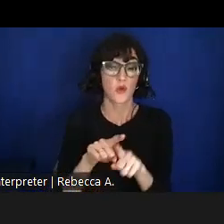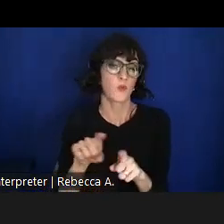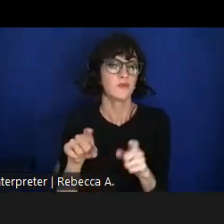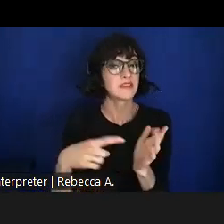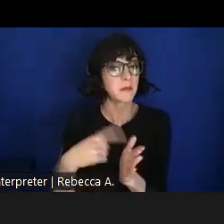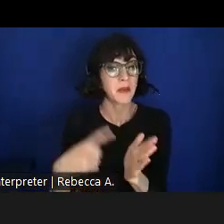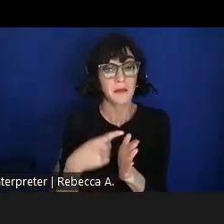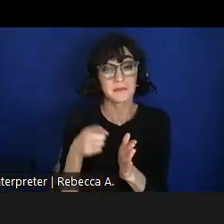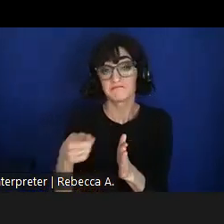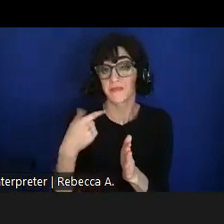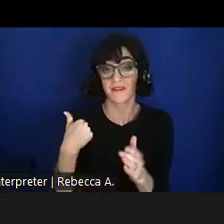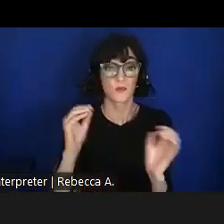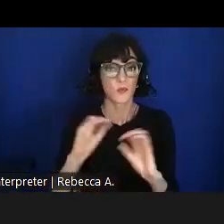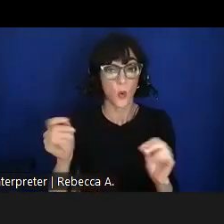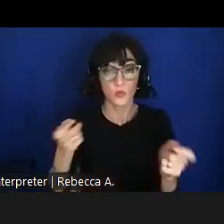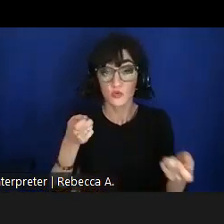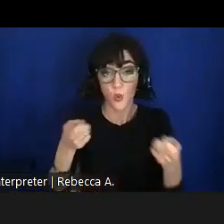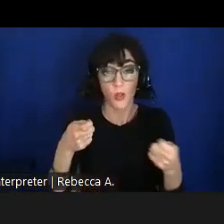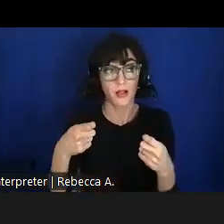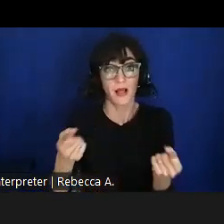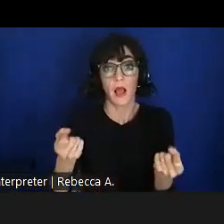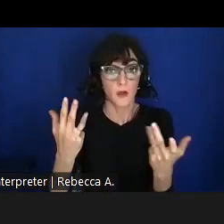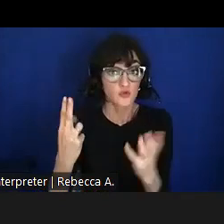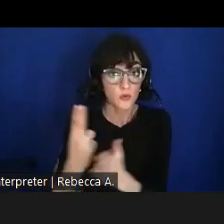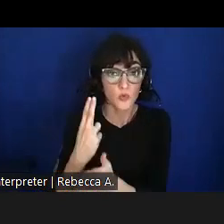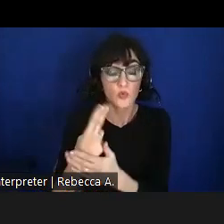or how much they use and they're being forced by their partner